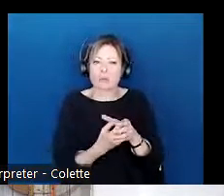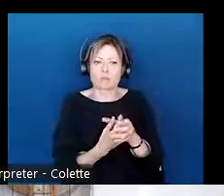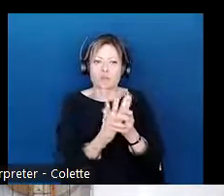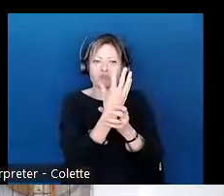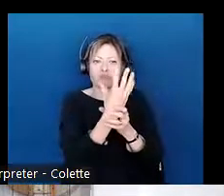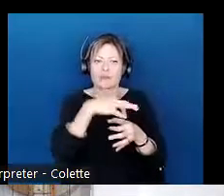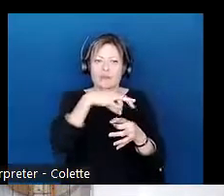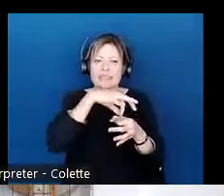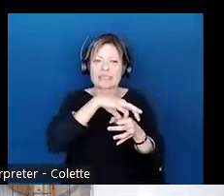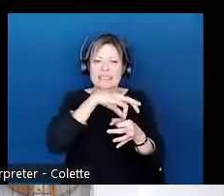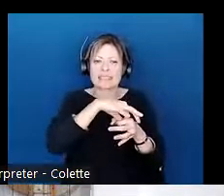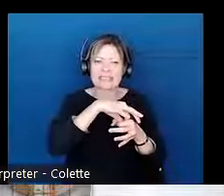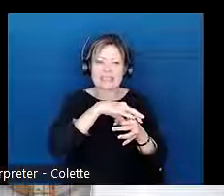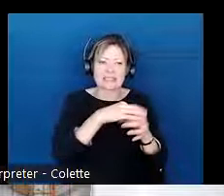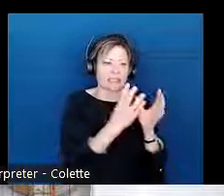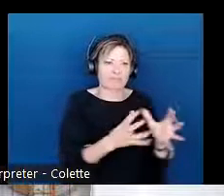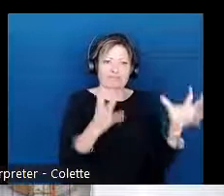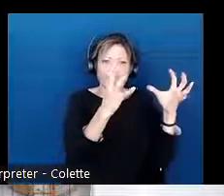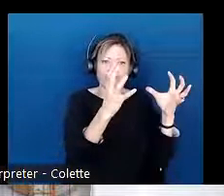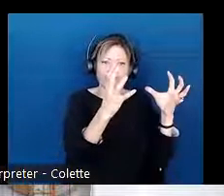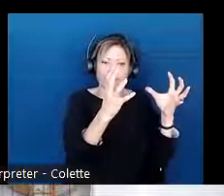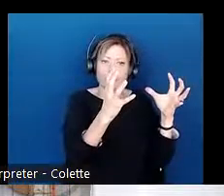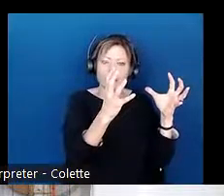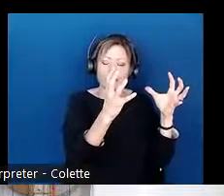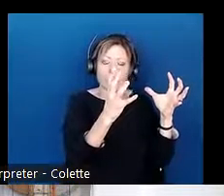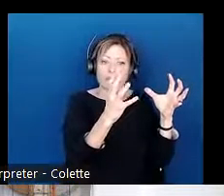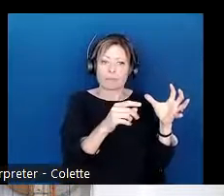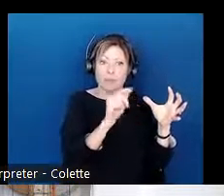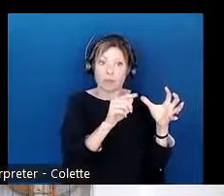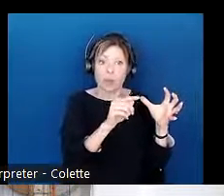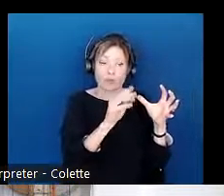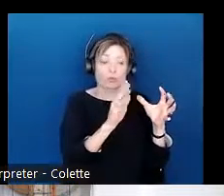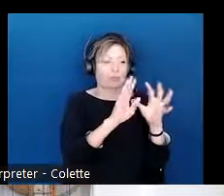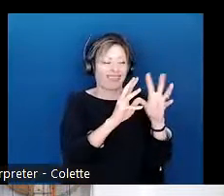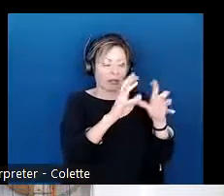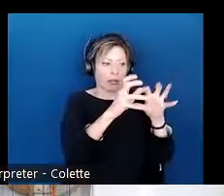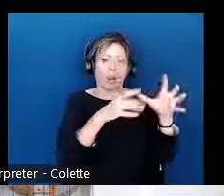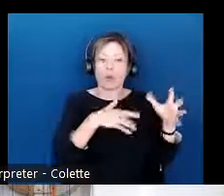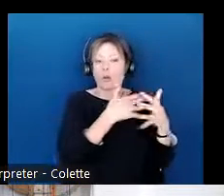um feeds under the microscope so they were very tactile you get all the all the sort of sticking